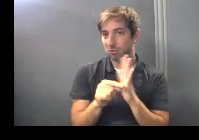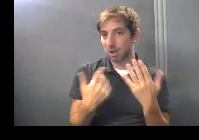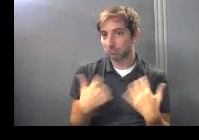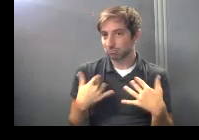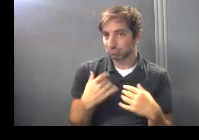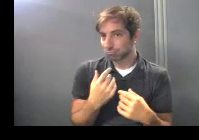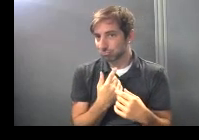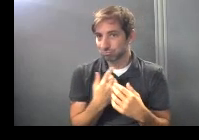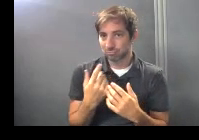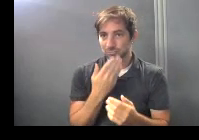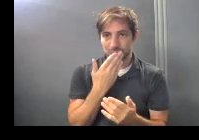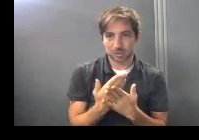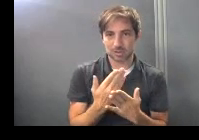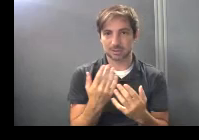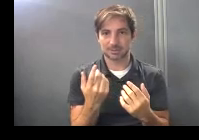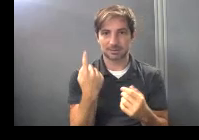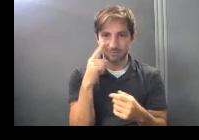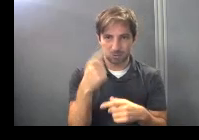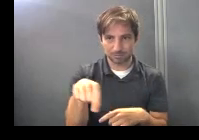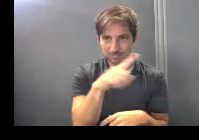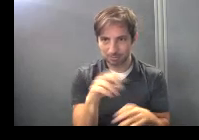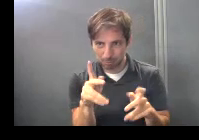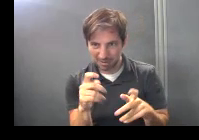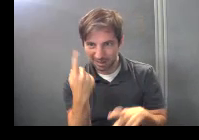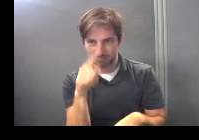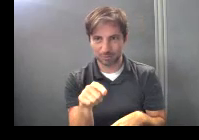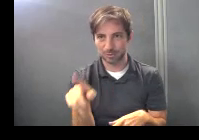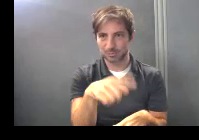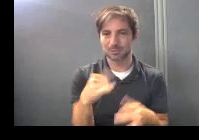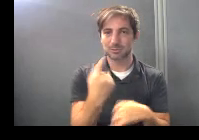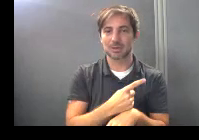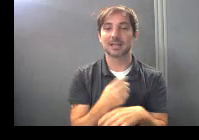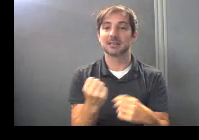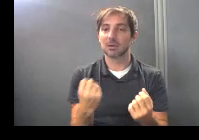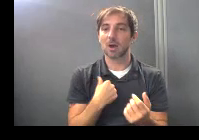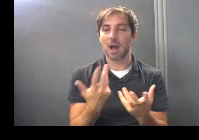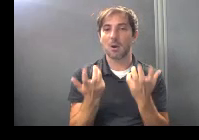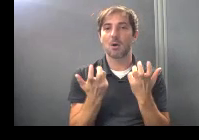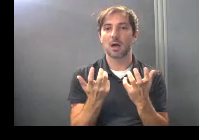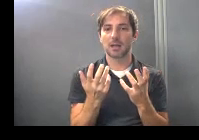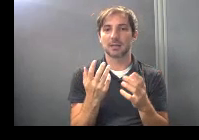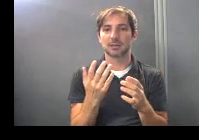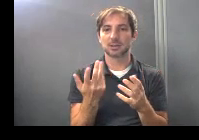IS OKAY FOR MY BACKGROUND HERE TODAY. I JUST -- I WANT TO GIVE GREETINGS FOR THE